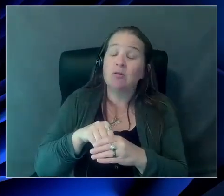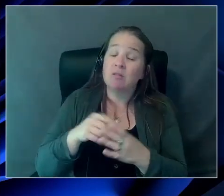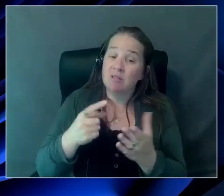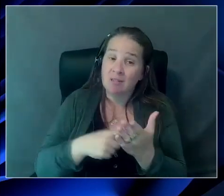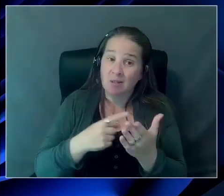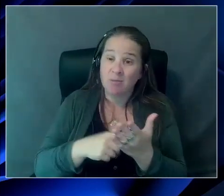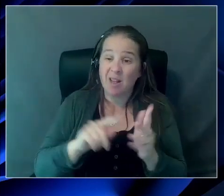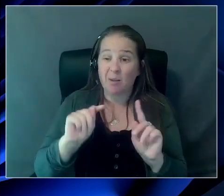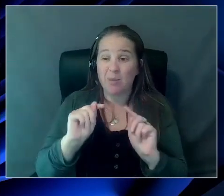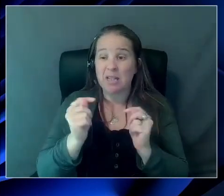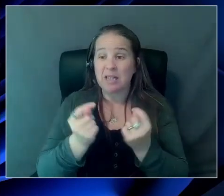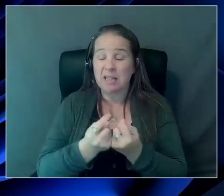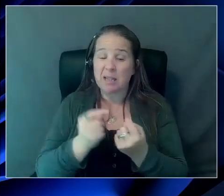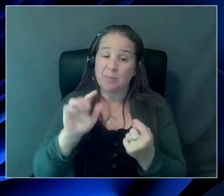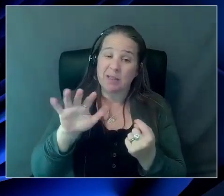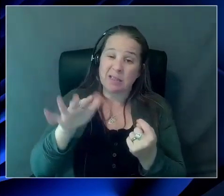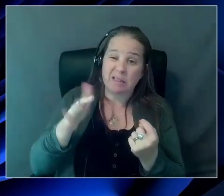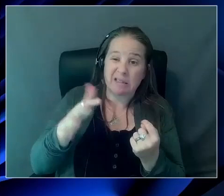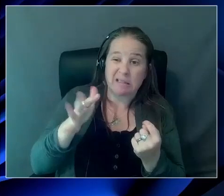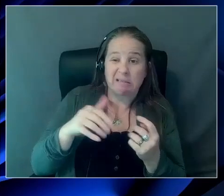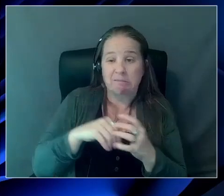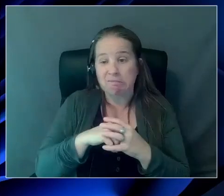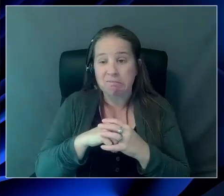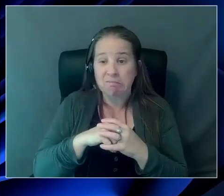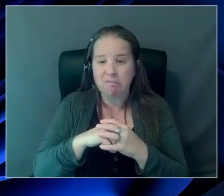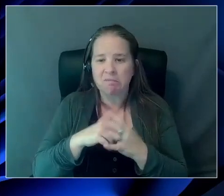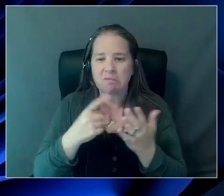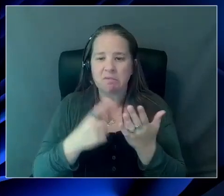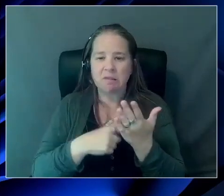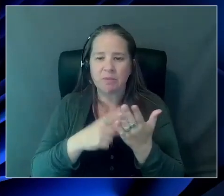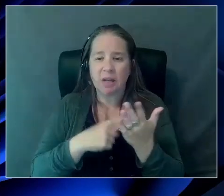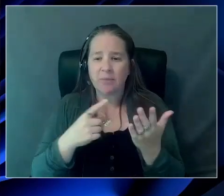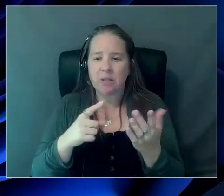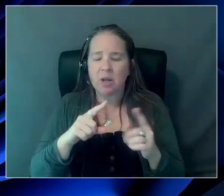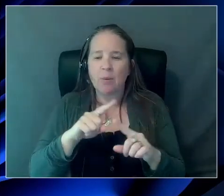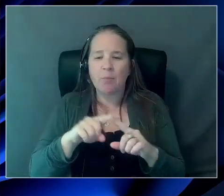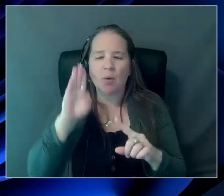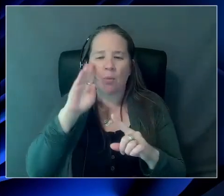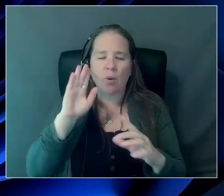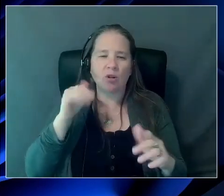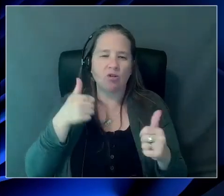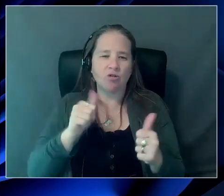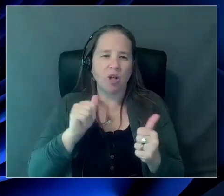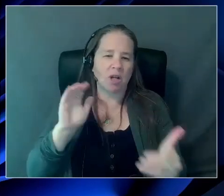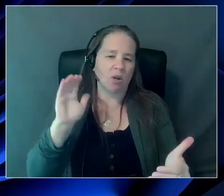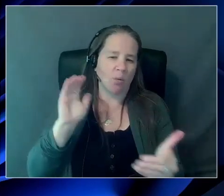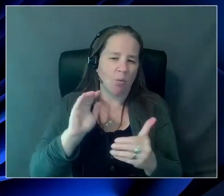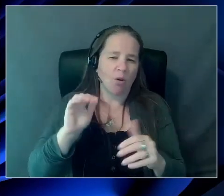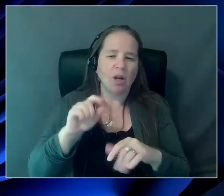Teams is a little verbose, so we're going to continue to reduce verbosity and really continue to work on efficiency.